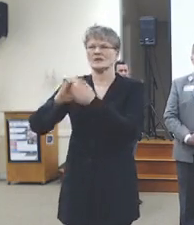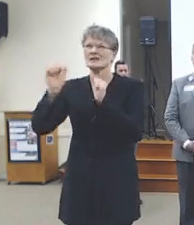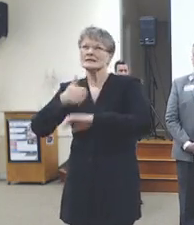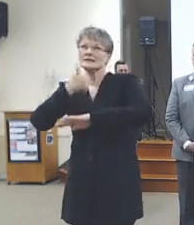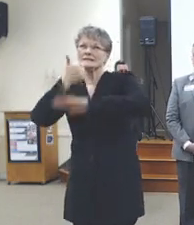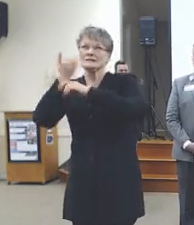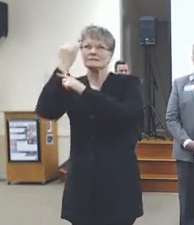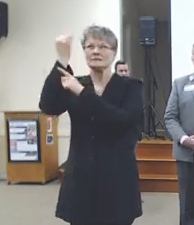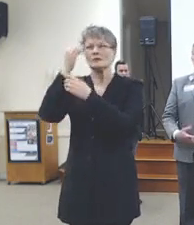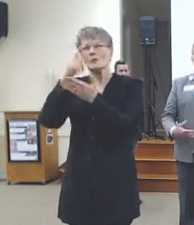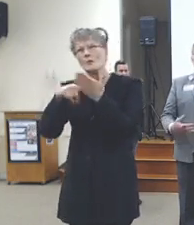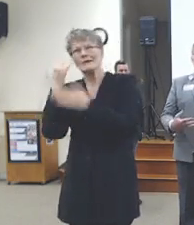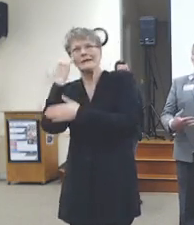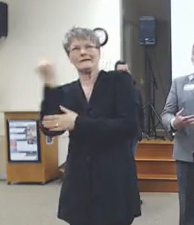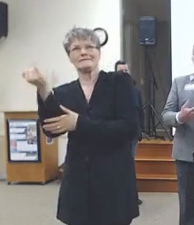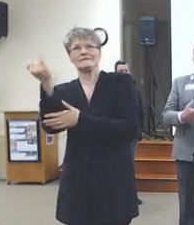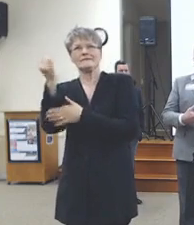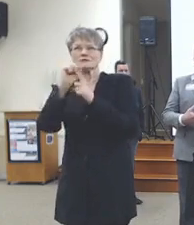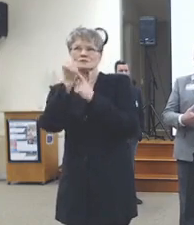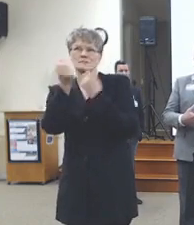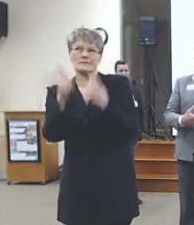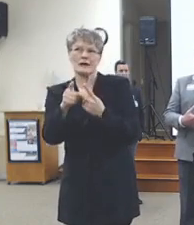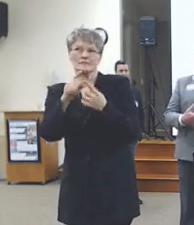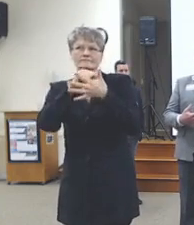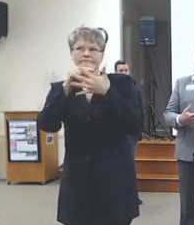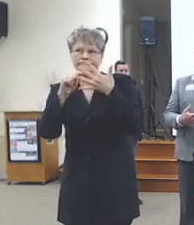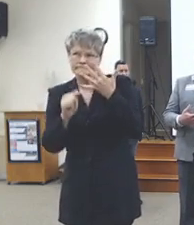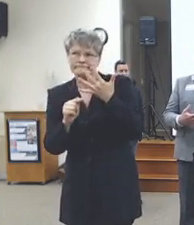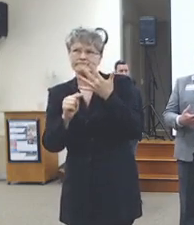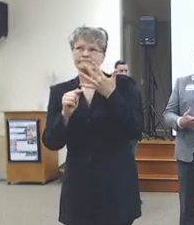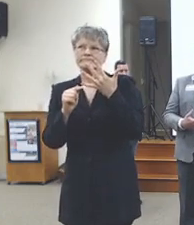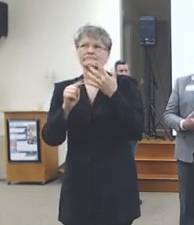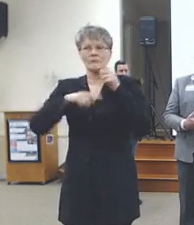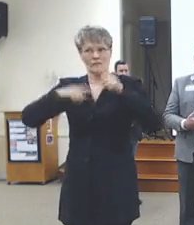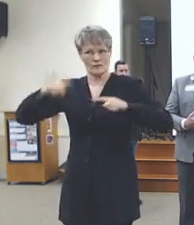last two weeks. That behind the scenes even though we only have a few cases